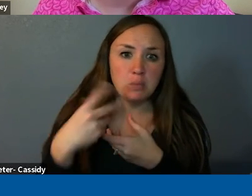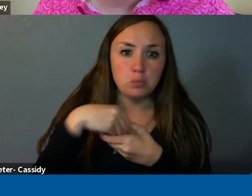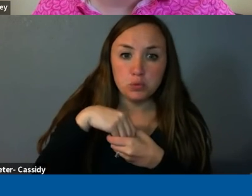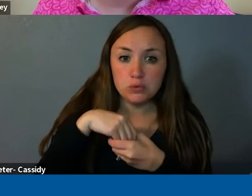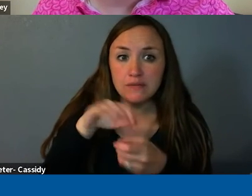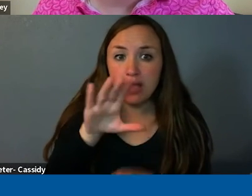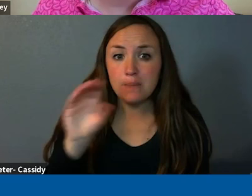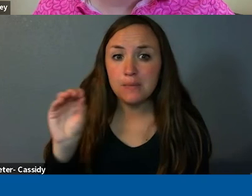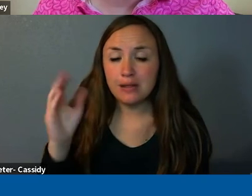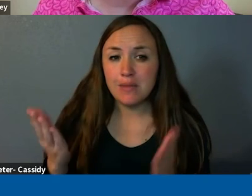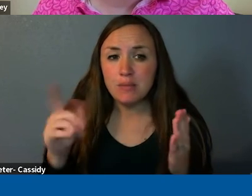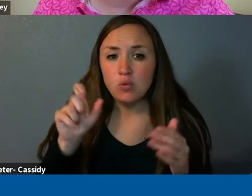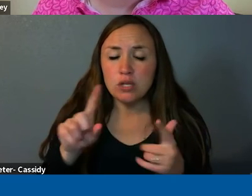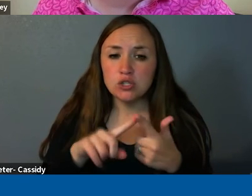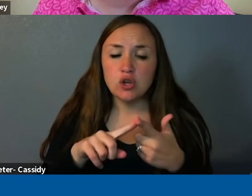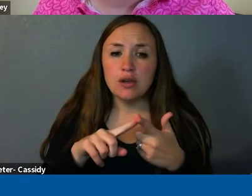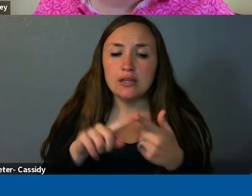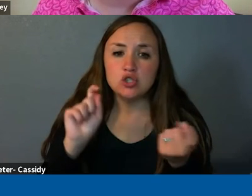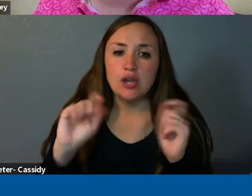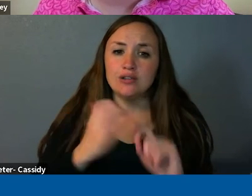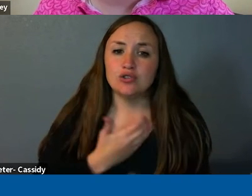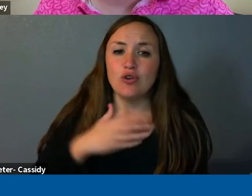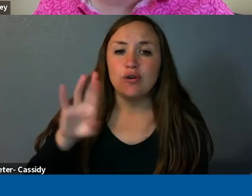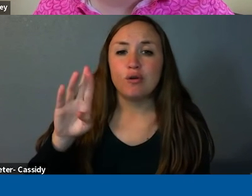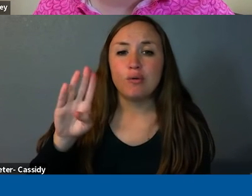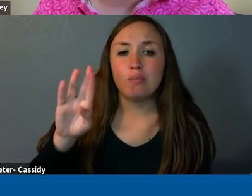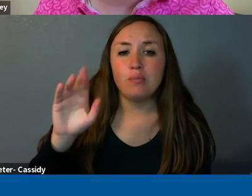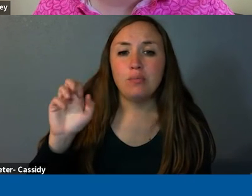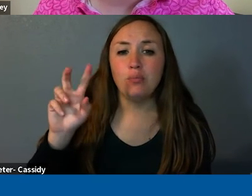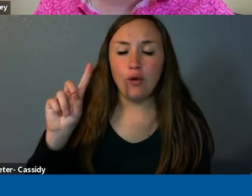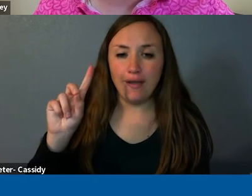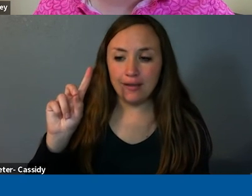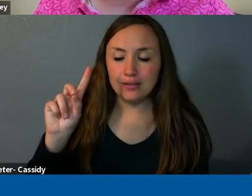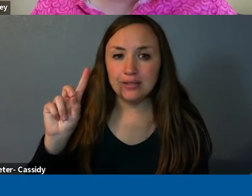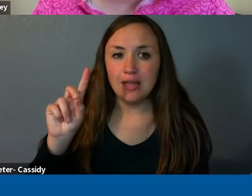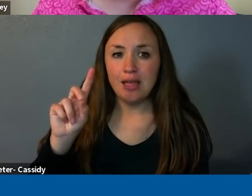maybe we should update these branding values and you know, if there's one thing marketing likes doing, it's updating their branding.